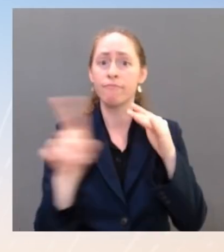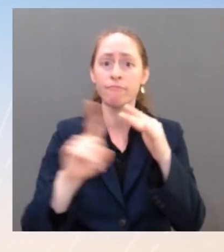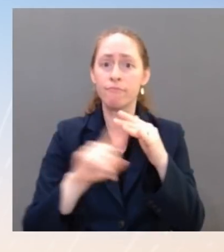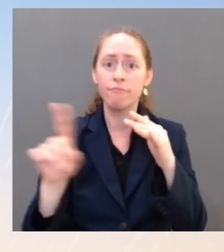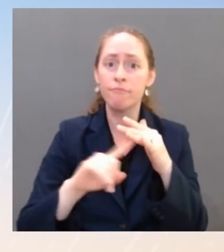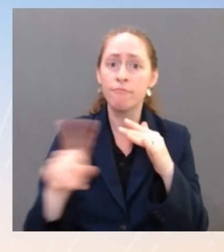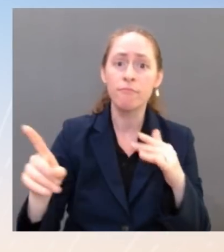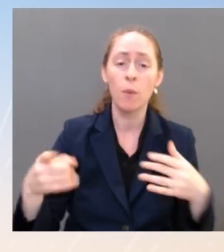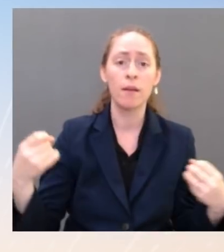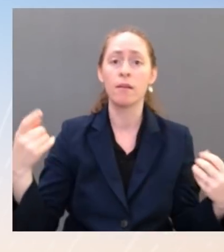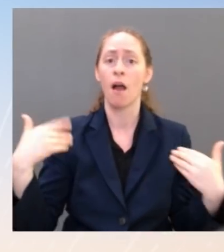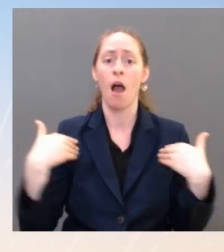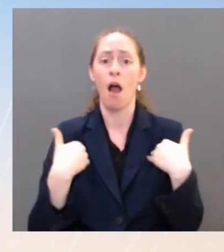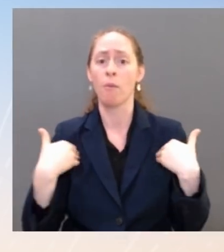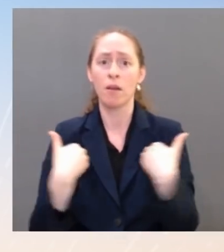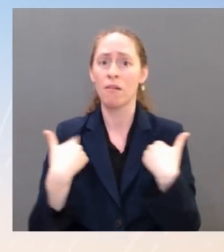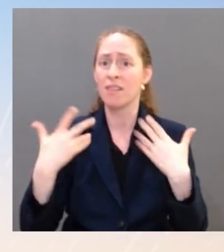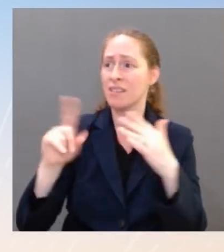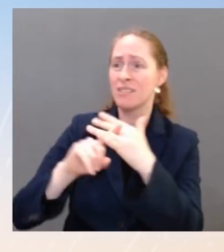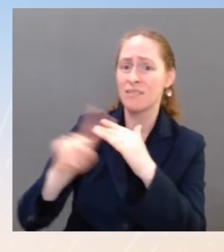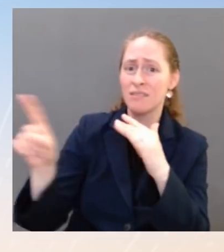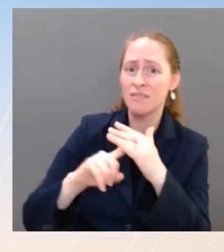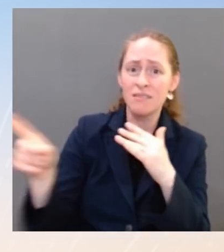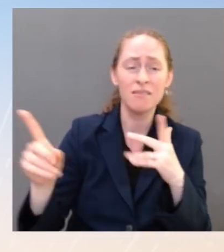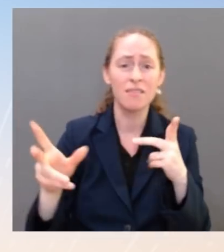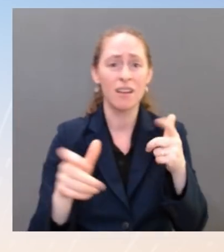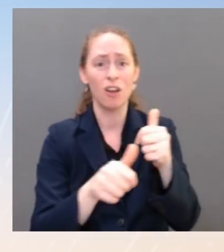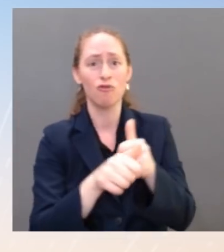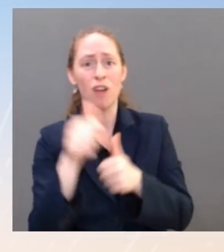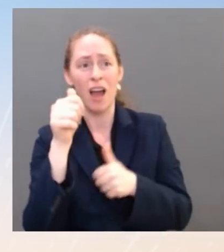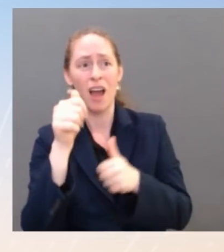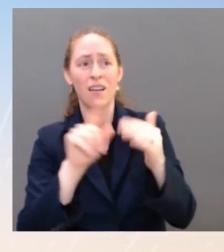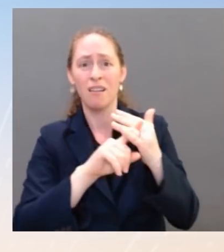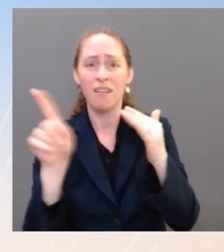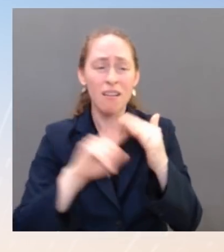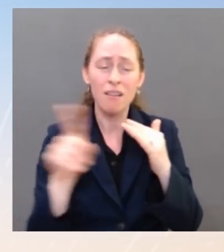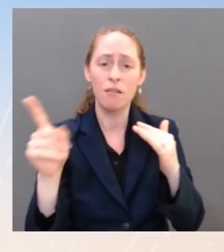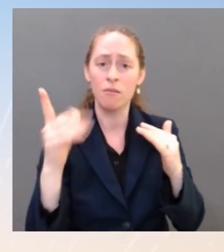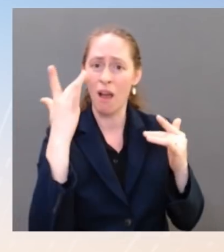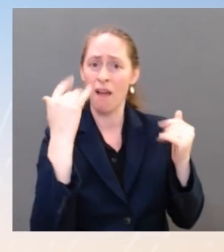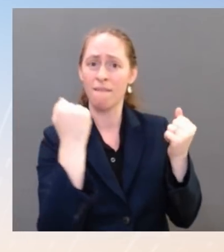My heart aches for these communities. Much needed funding from the bipartisan infrastructure